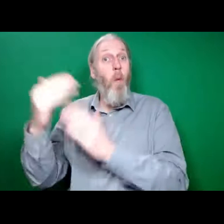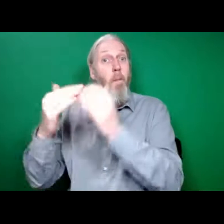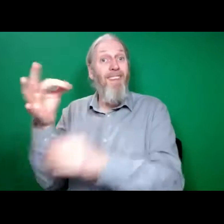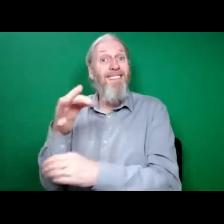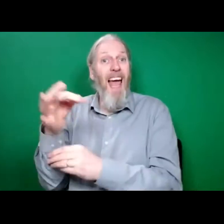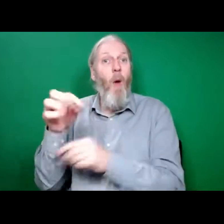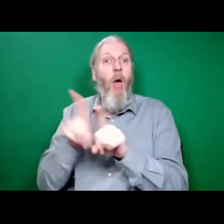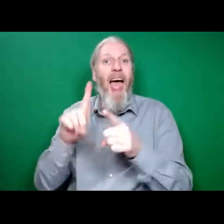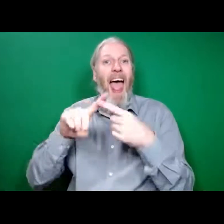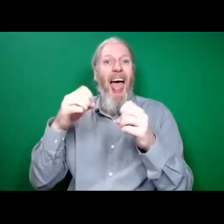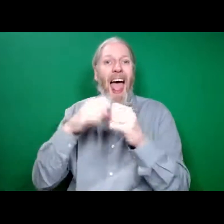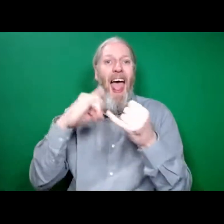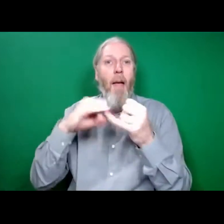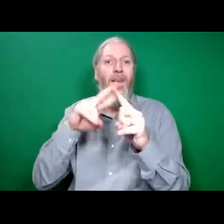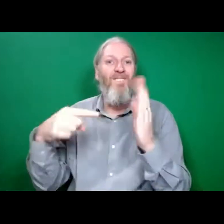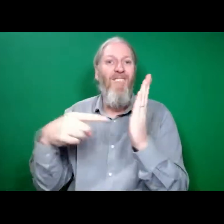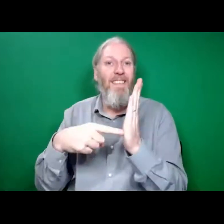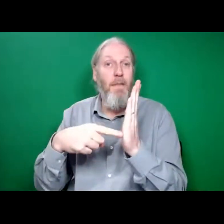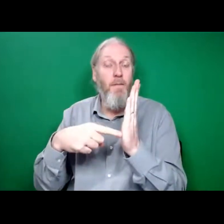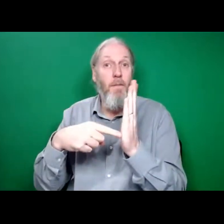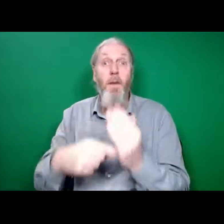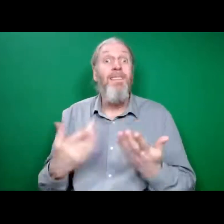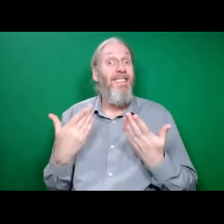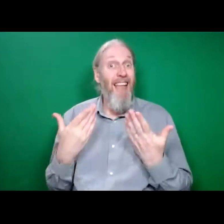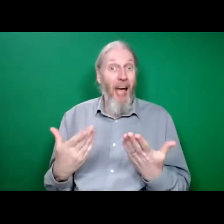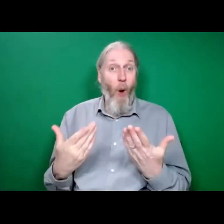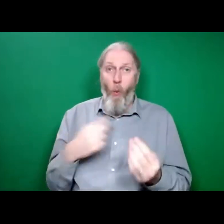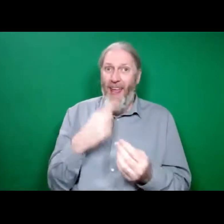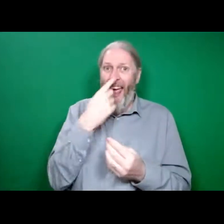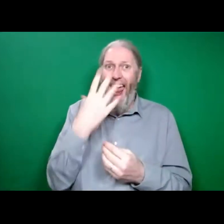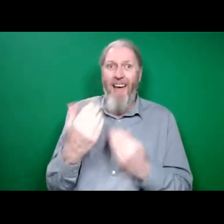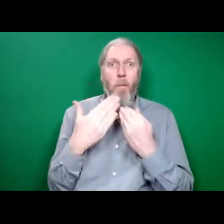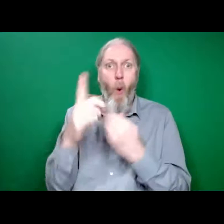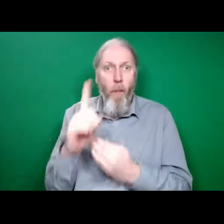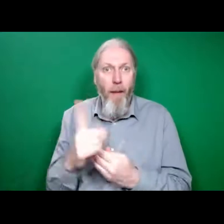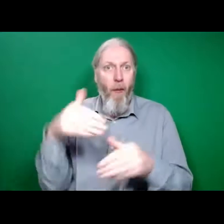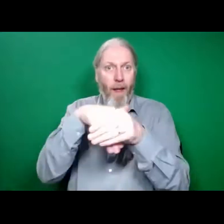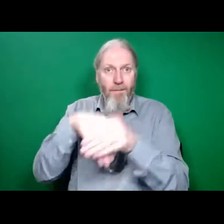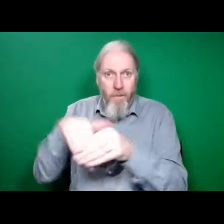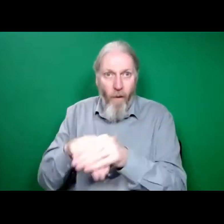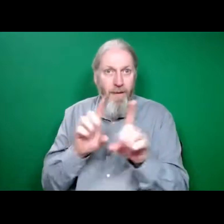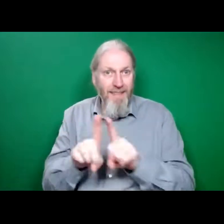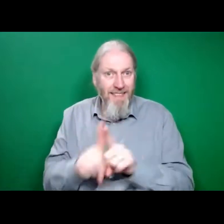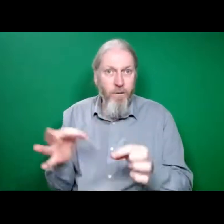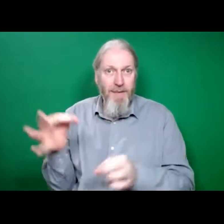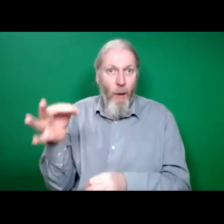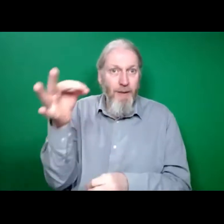It is something I'm quite preoccupied with at the moment. We have market towns in the South East, we have a range